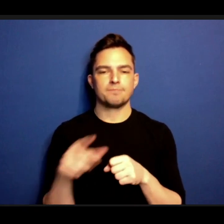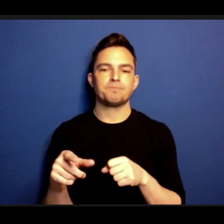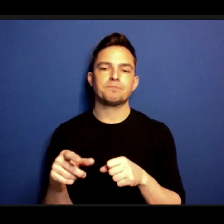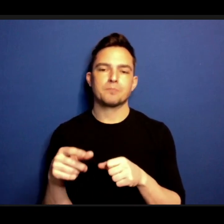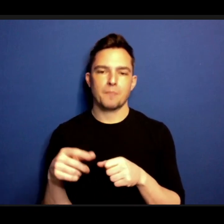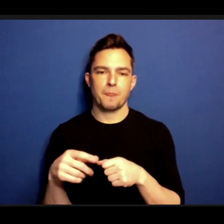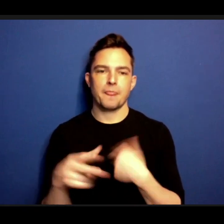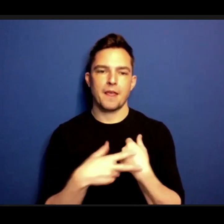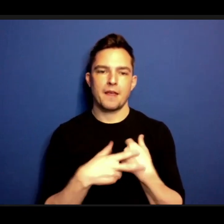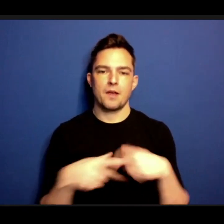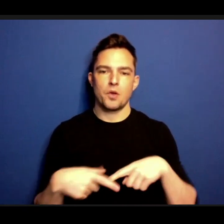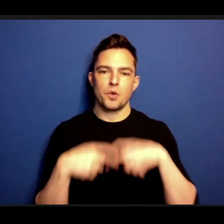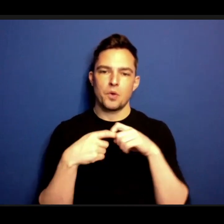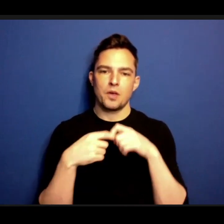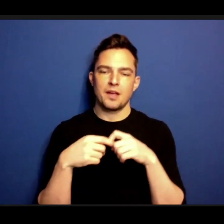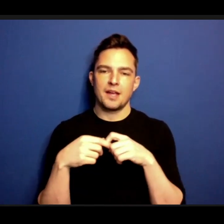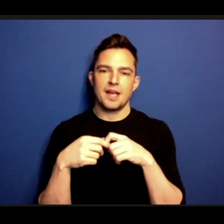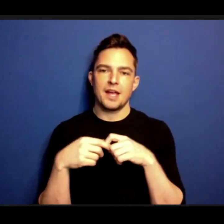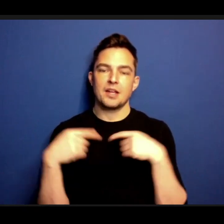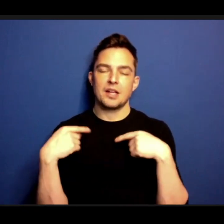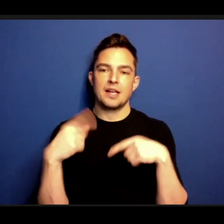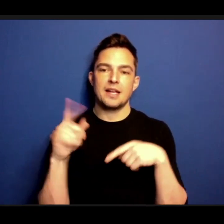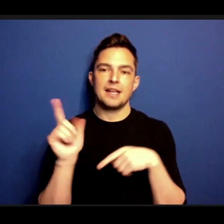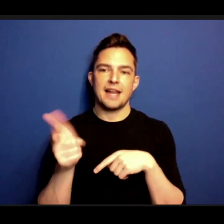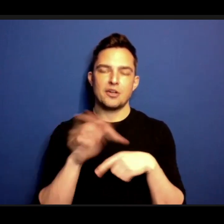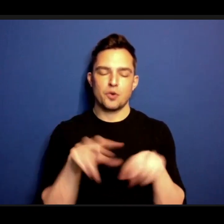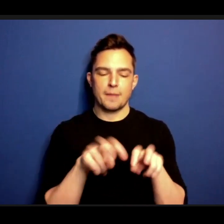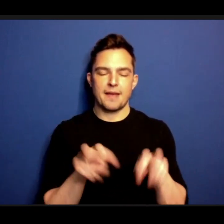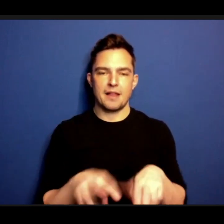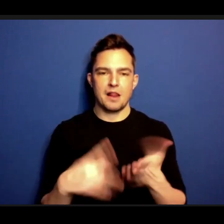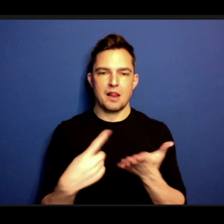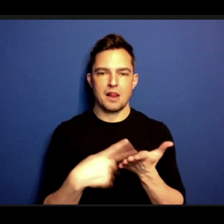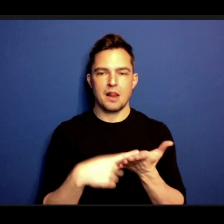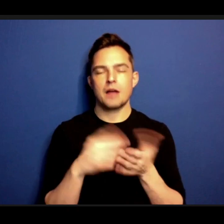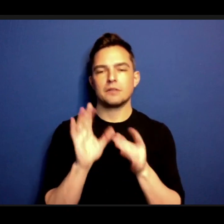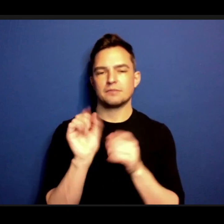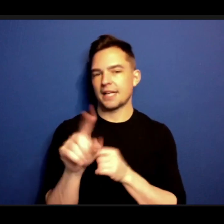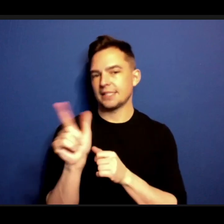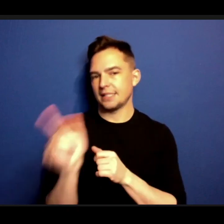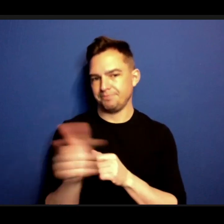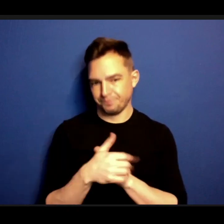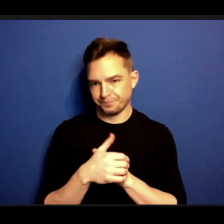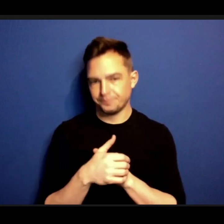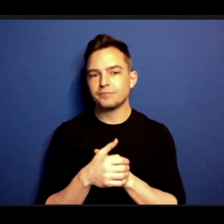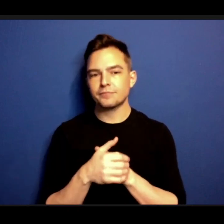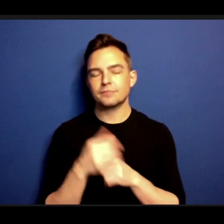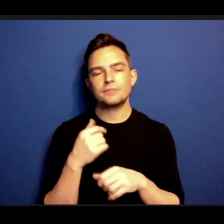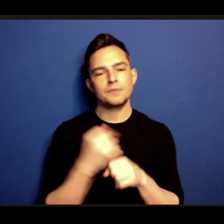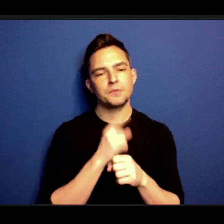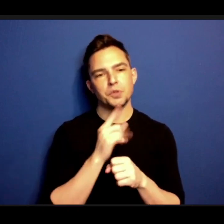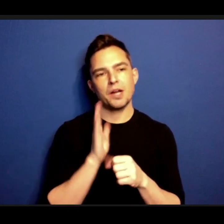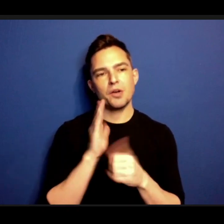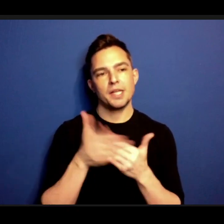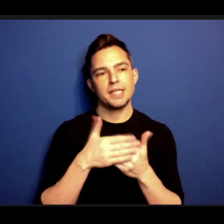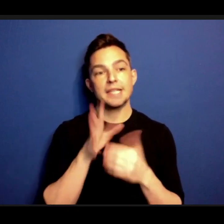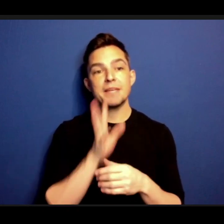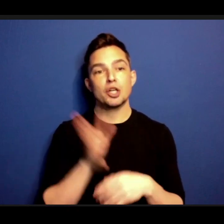this back, hopefully in the discussion and I'll have our next speaker go. But thank you